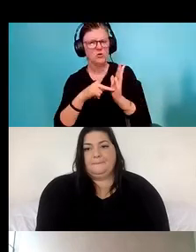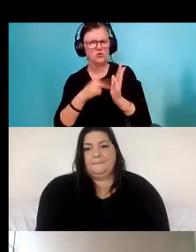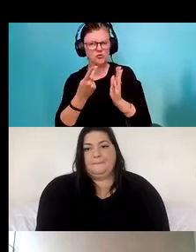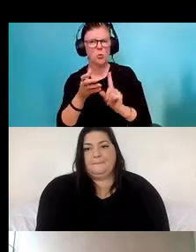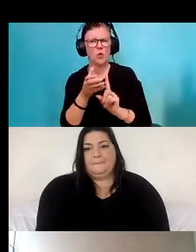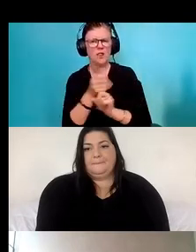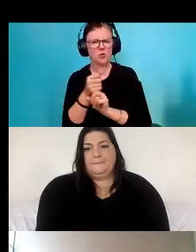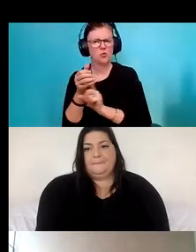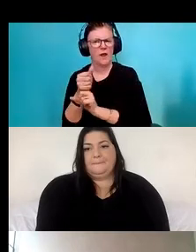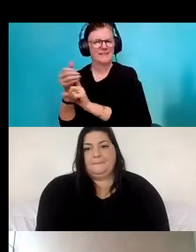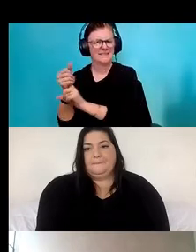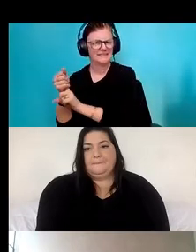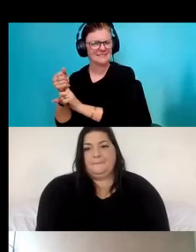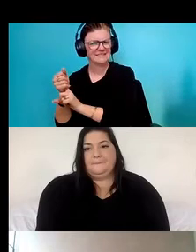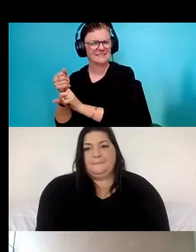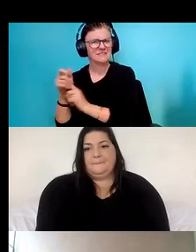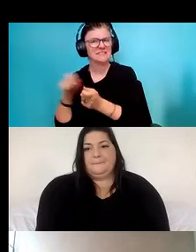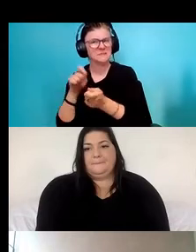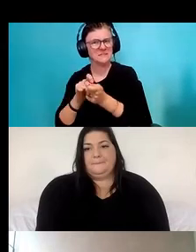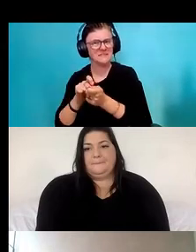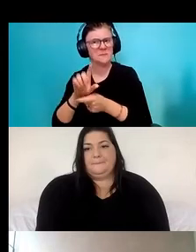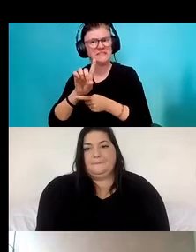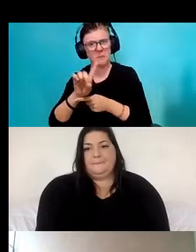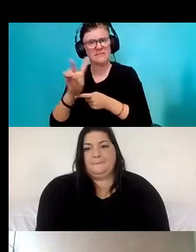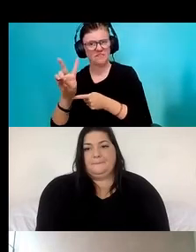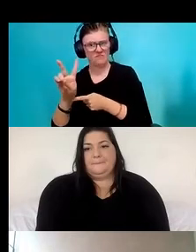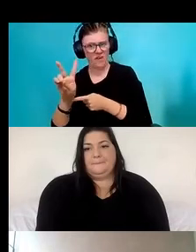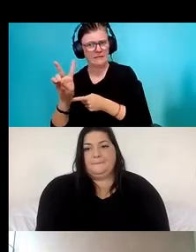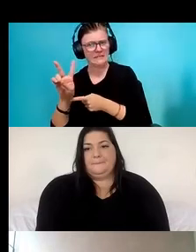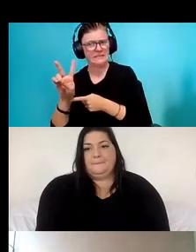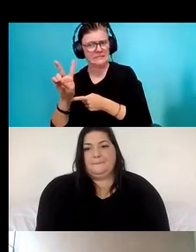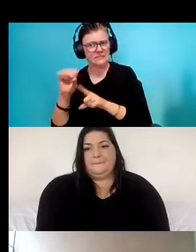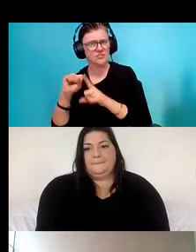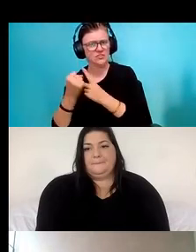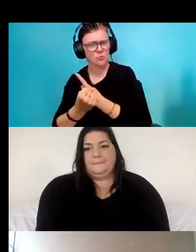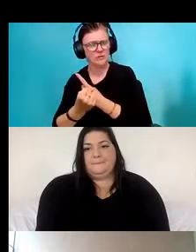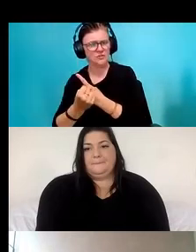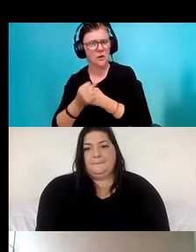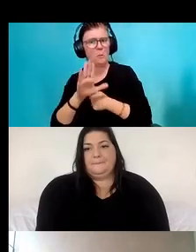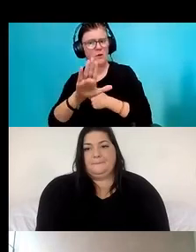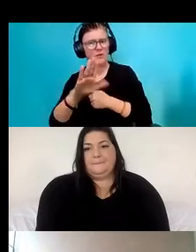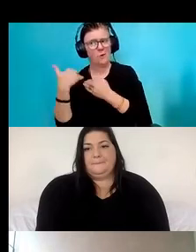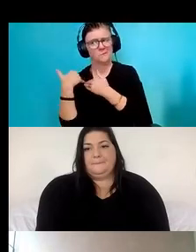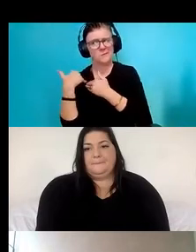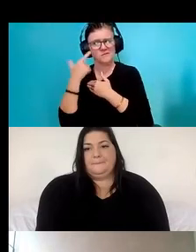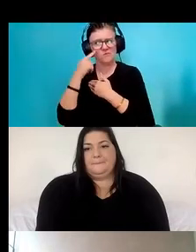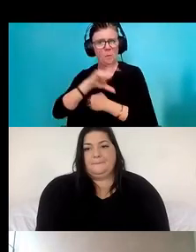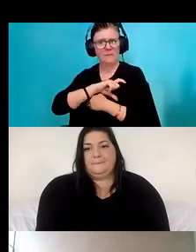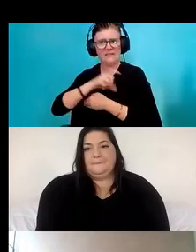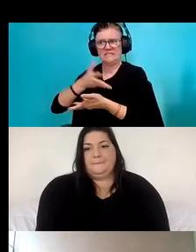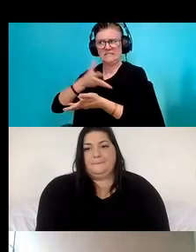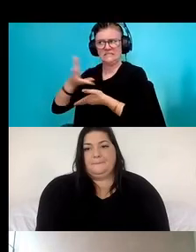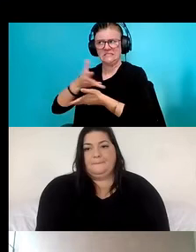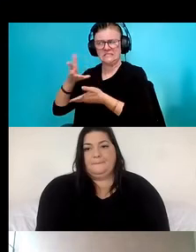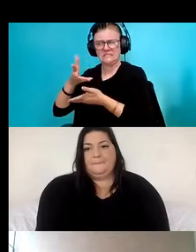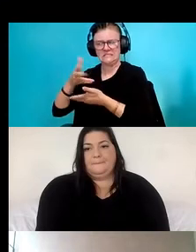in domestic violence, in domestic violence incidences, it might prompt them to ask questions